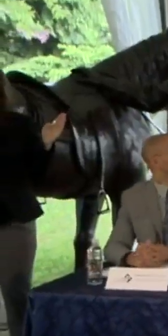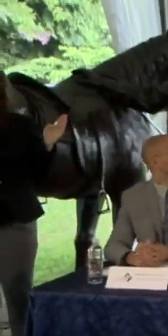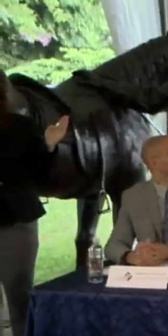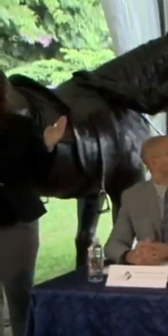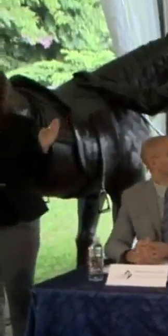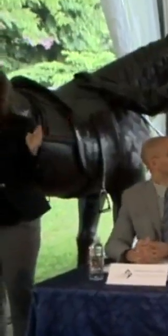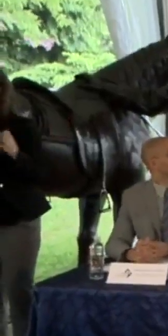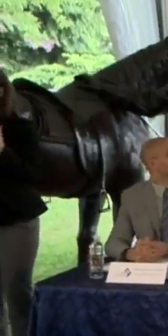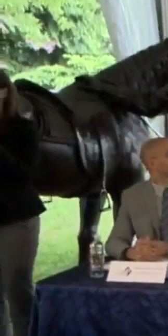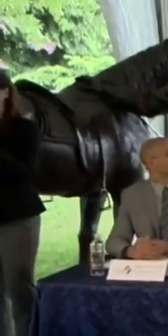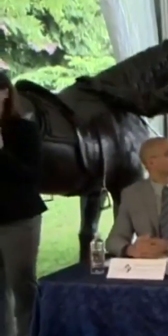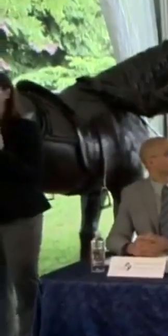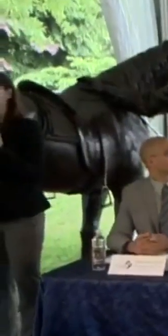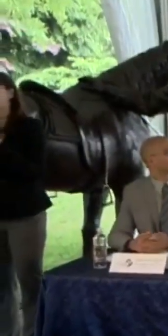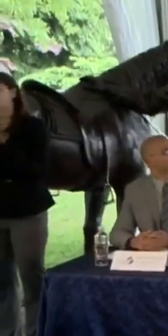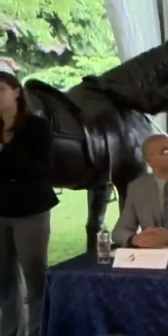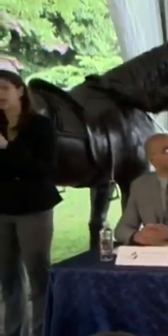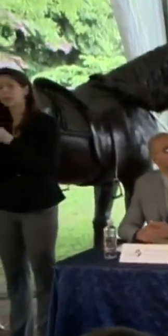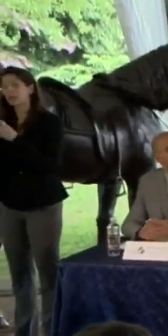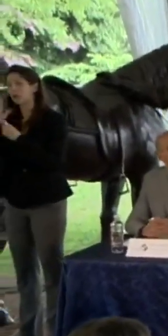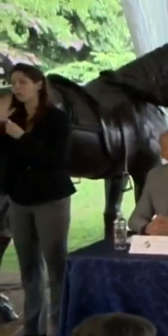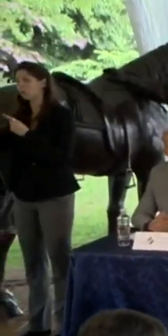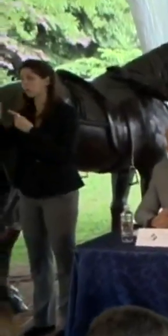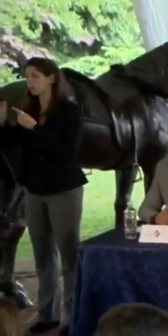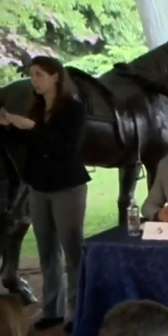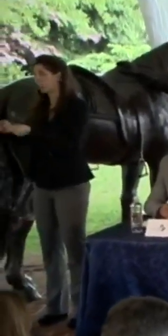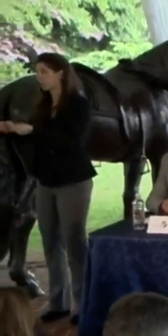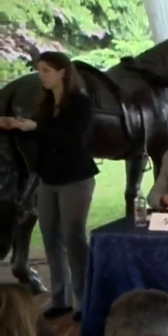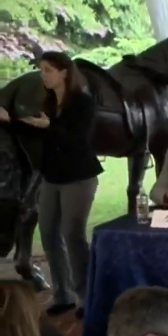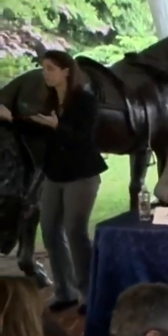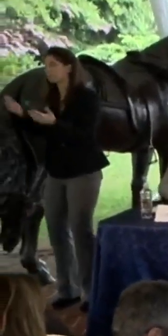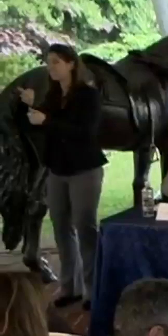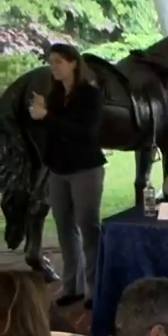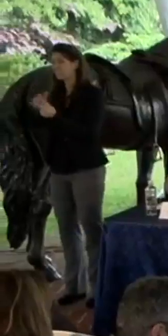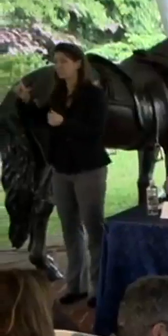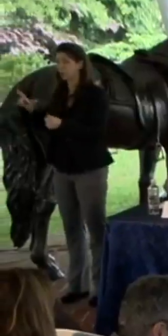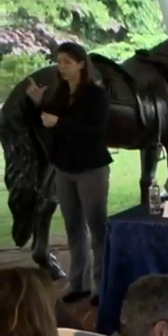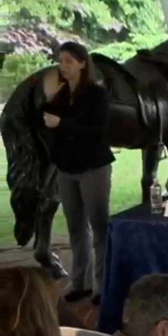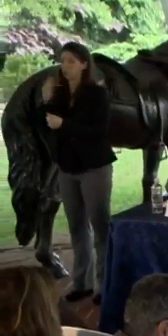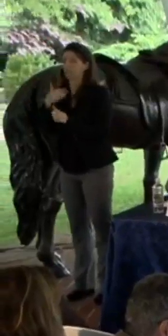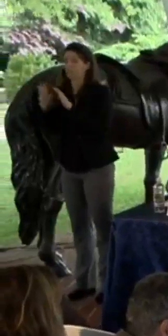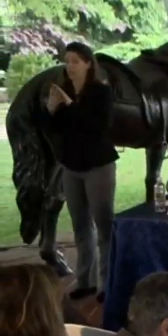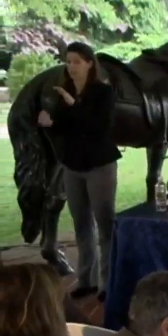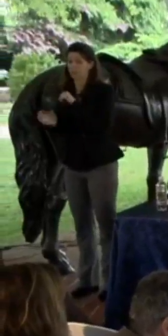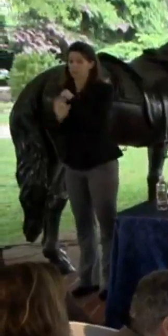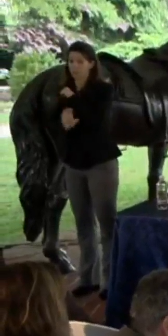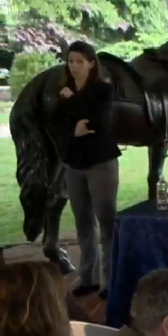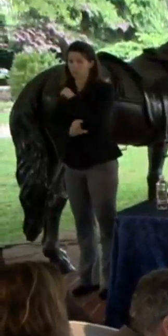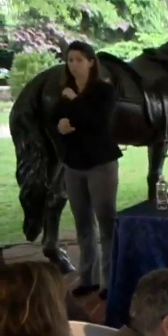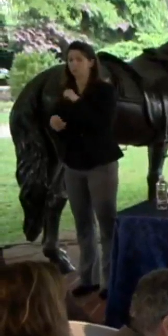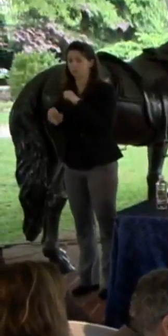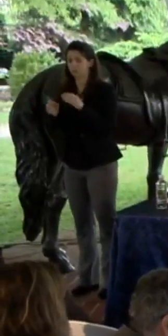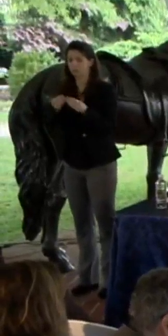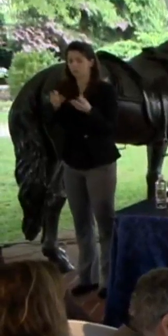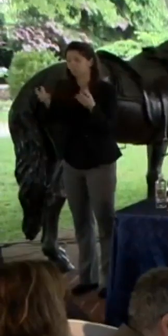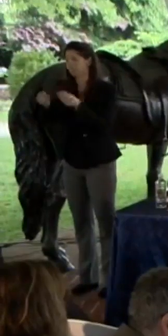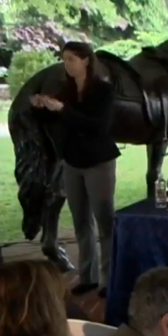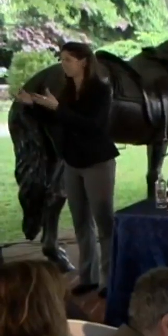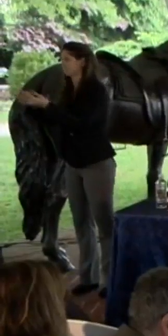YOU WOULD LIKE TO PUT ON THE RECORD? I WOULD LIKE TO ADD THAT WE